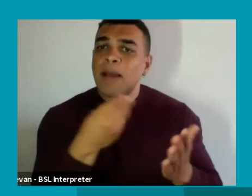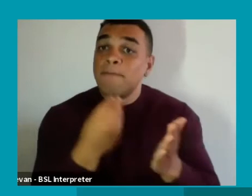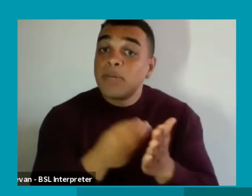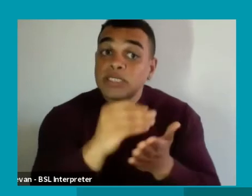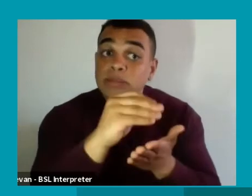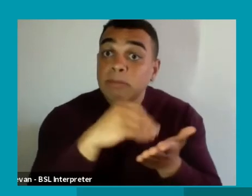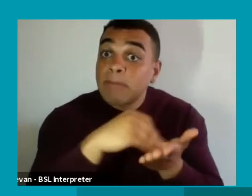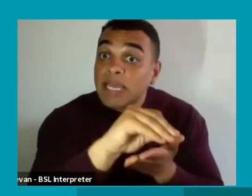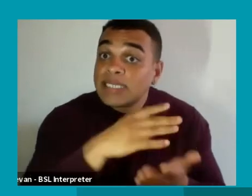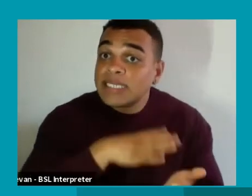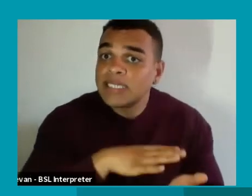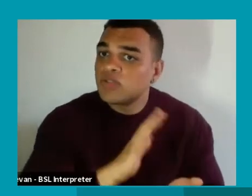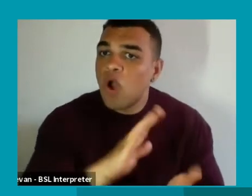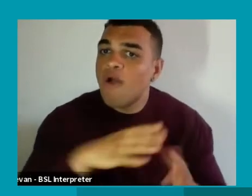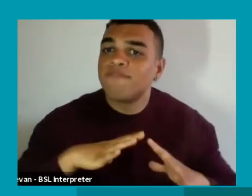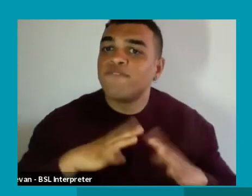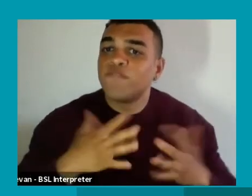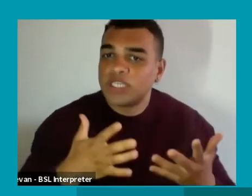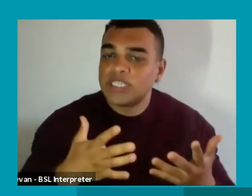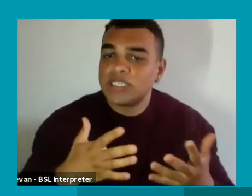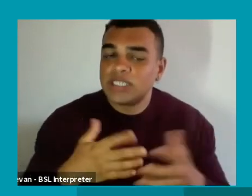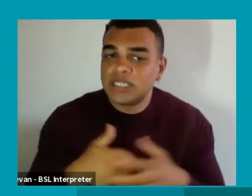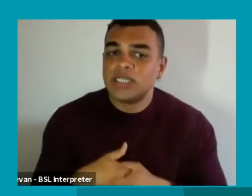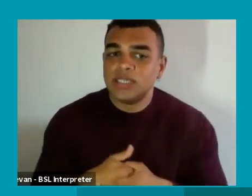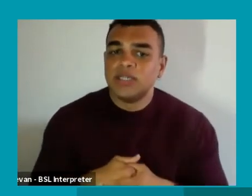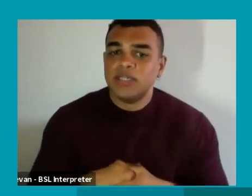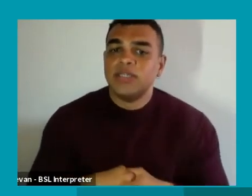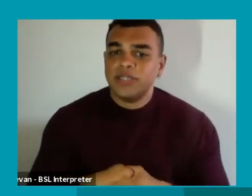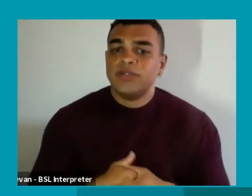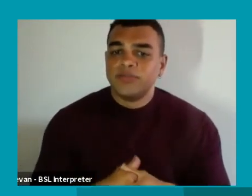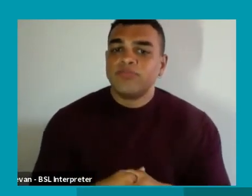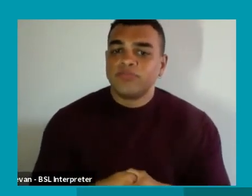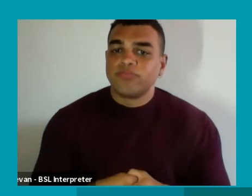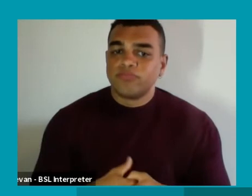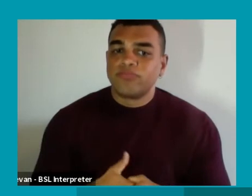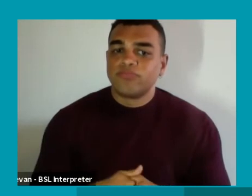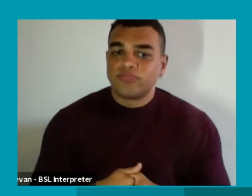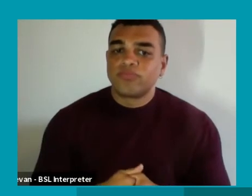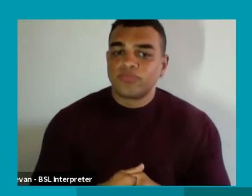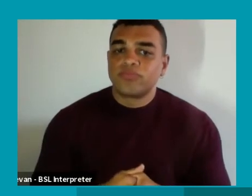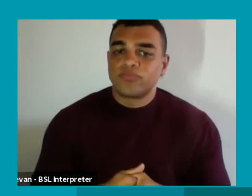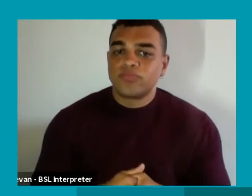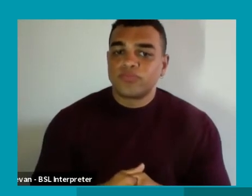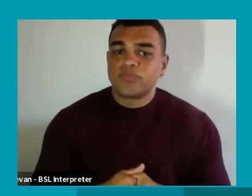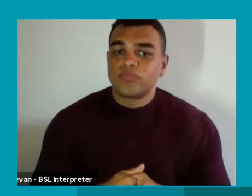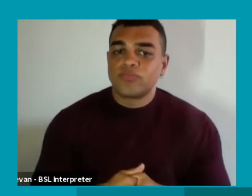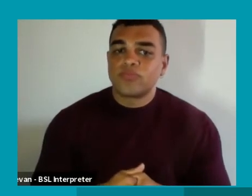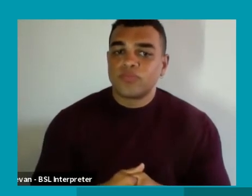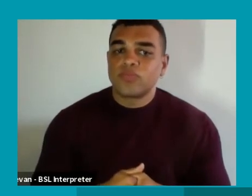Why your disability makes you a premium candidate, and that's going to be on July the 1st at 11:00 AM and then we have access